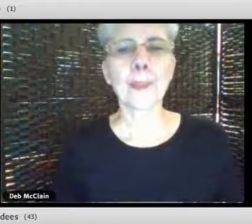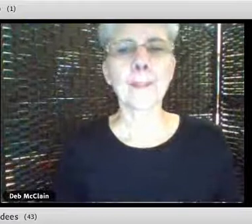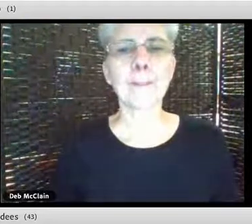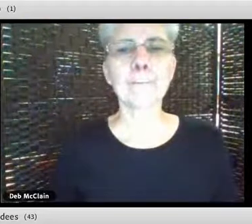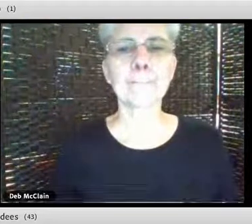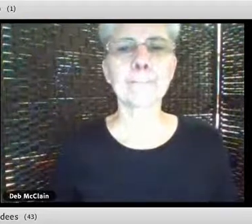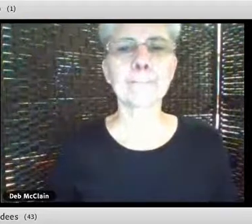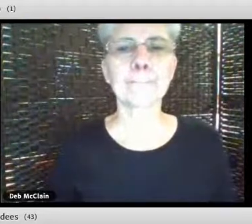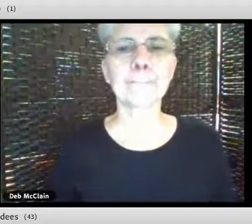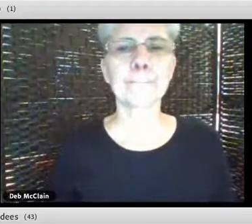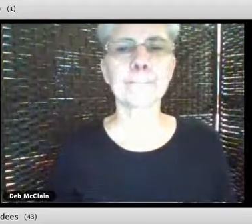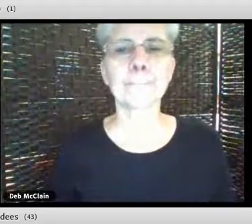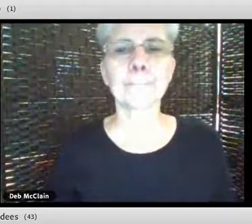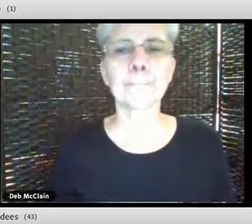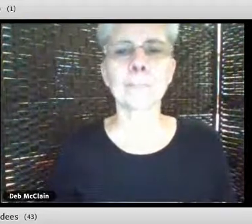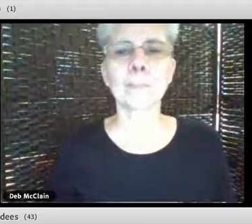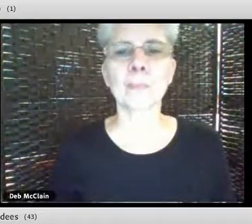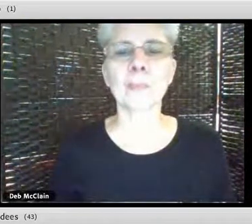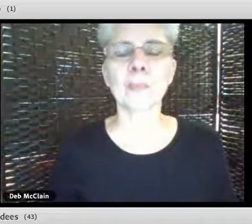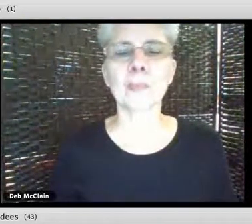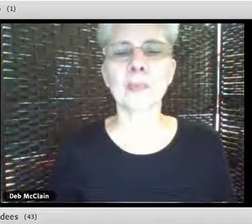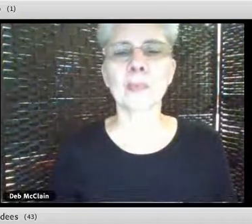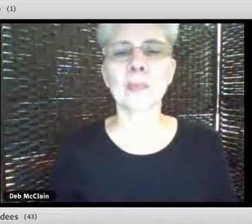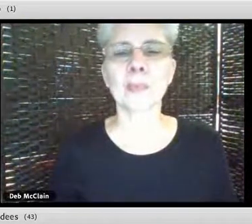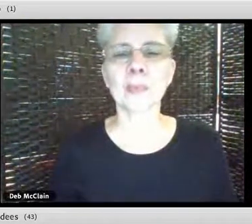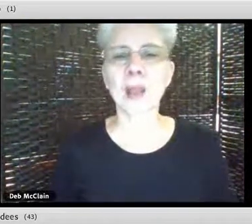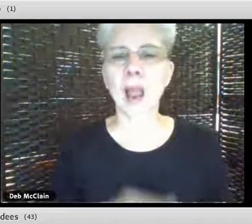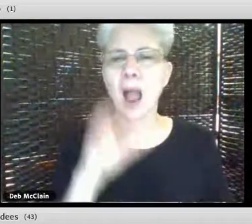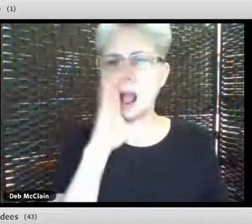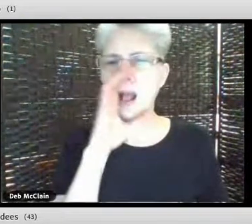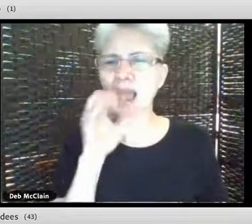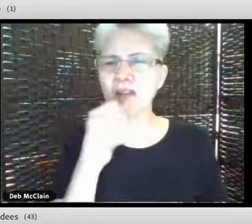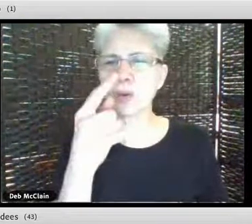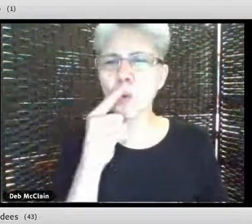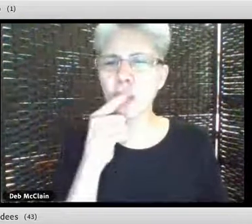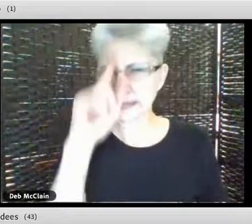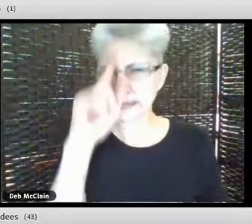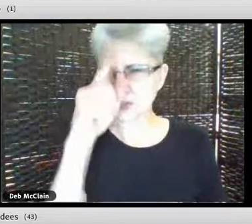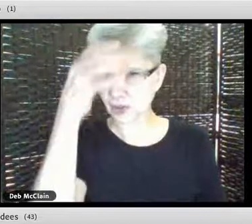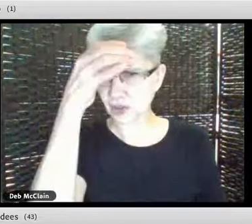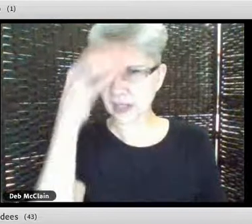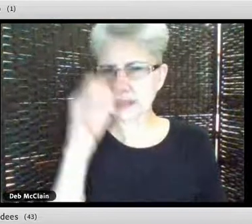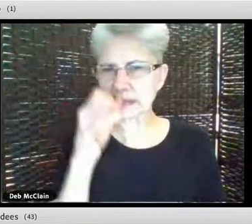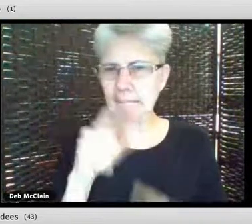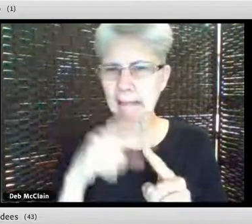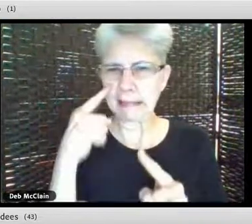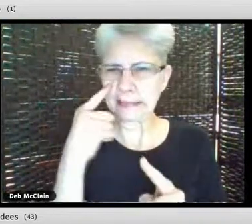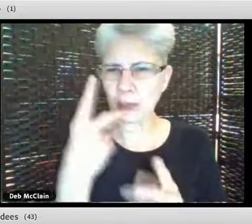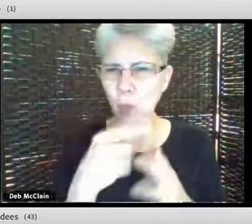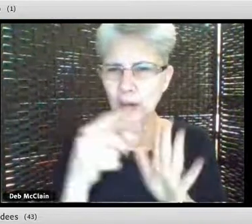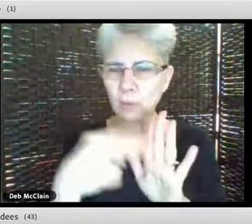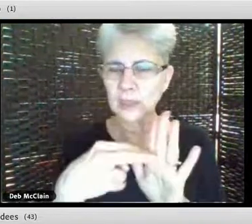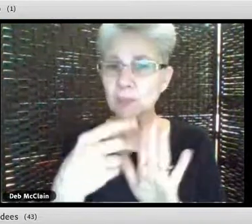So let me show you kind of what that looks like real quick. So let me go back, and I'm going to click on Keep to get back to my main screen. So this is everyone is a genius.